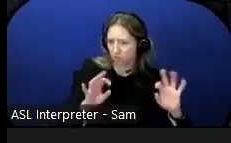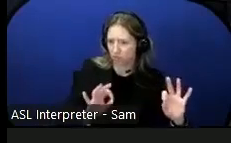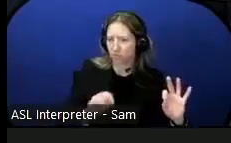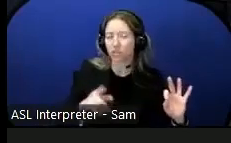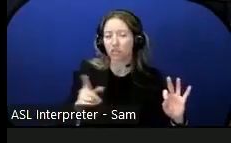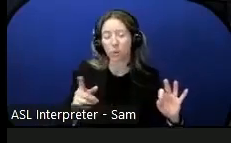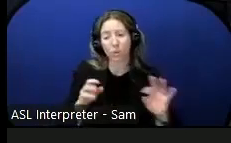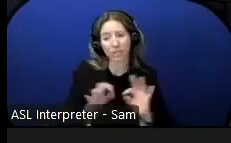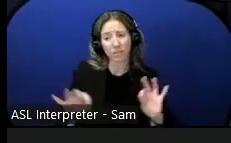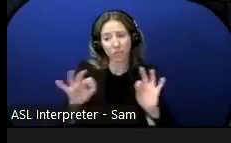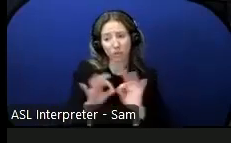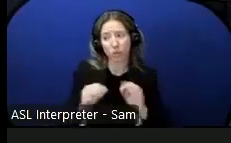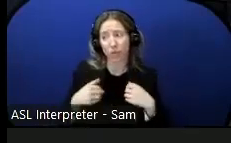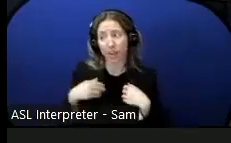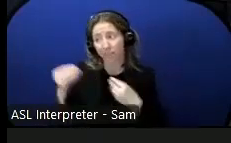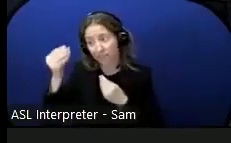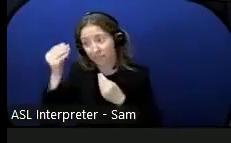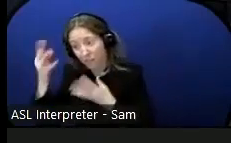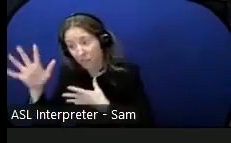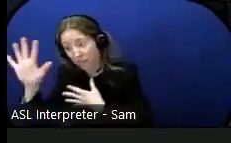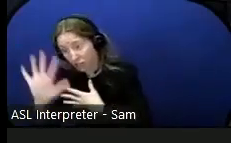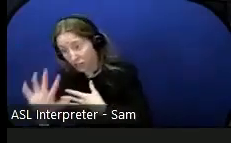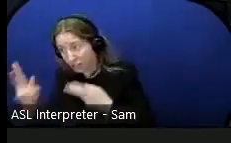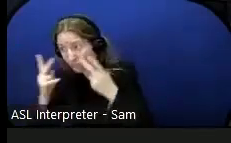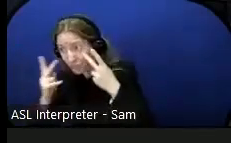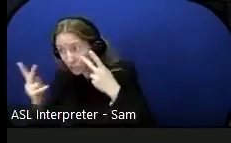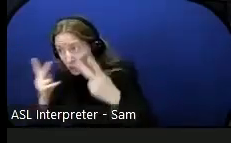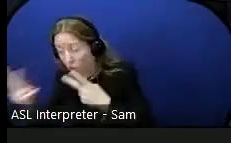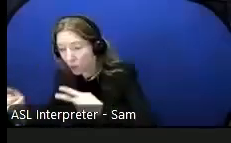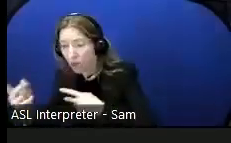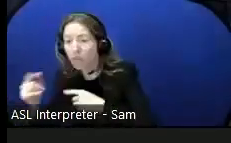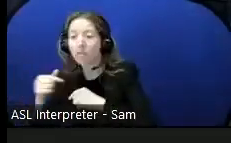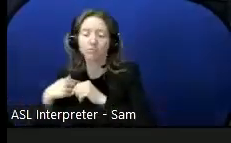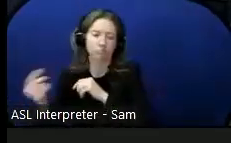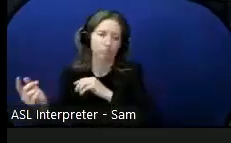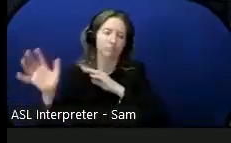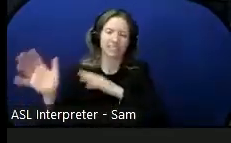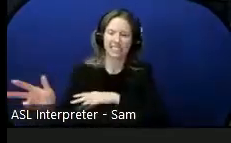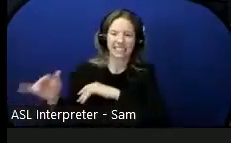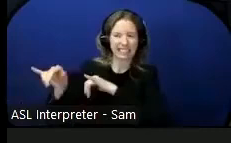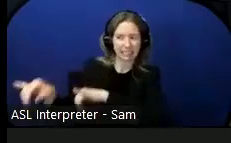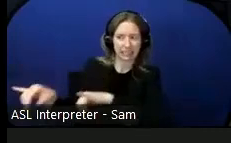is also being given to the user to make sure that they get the same thing out of that graphic